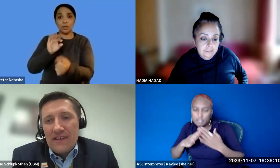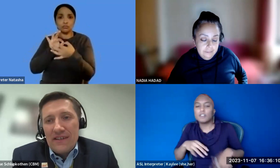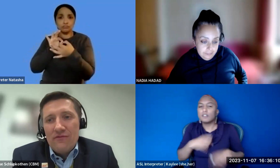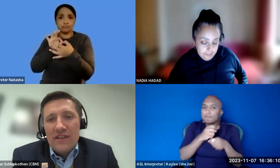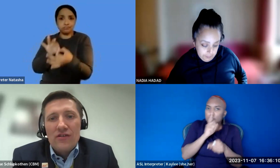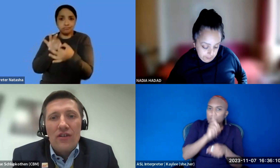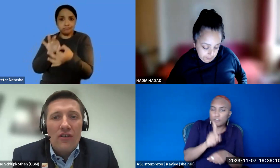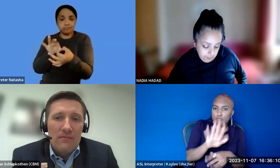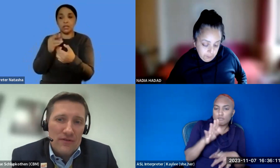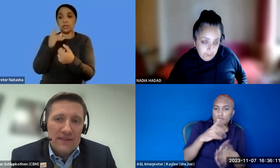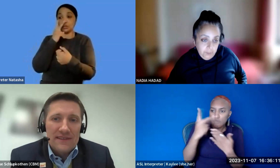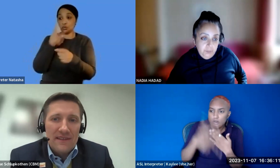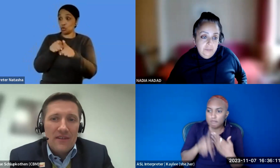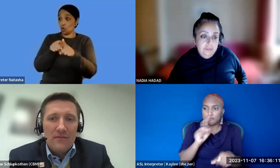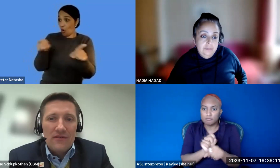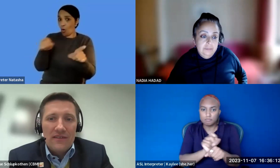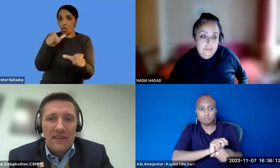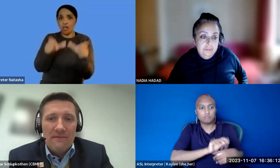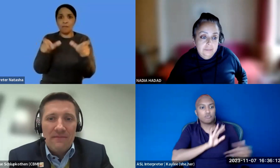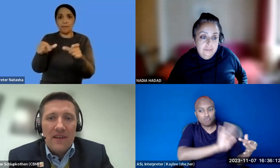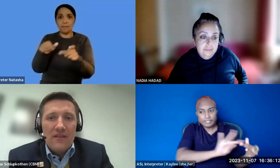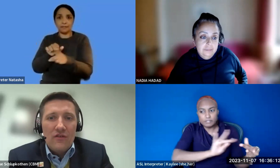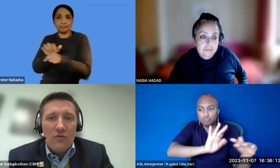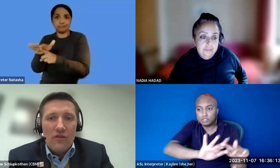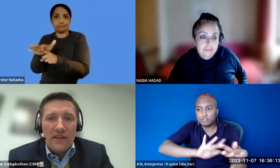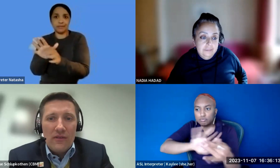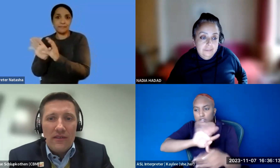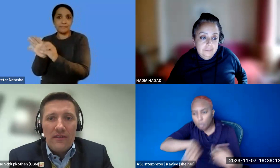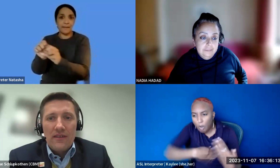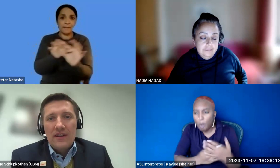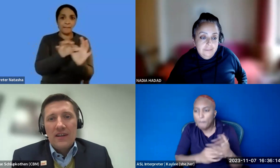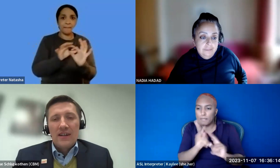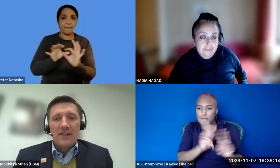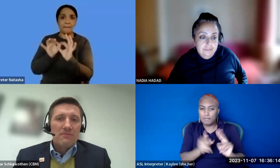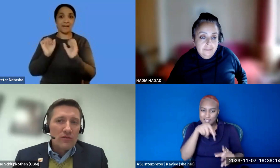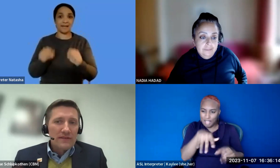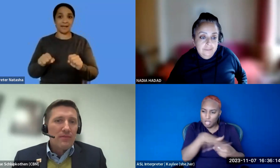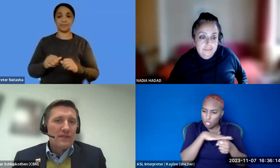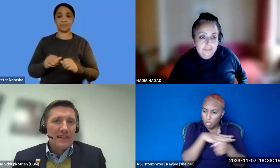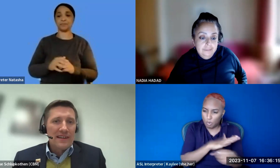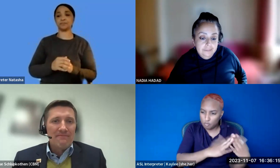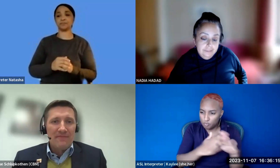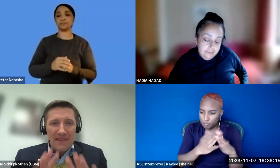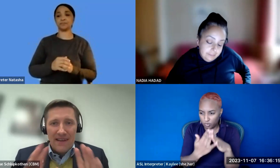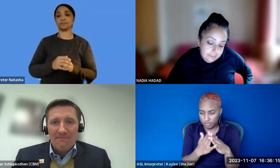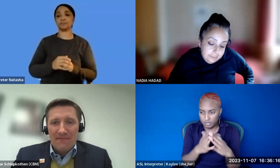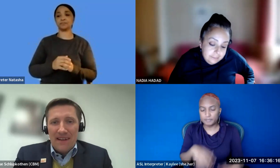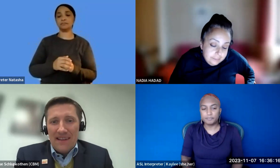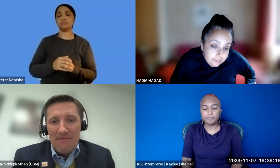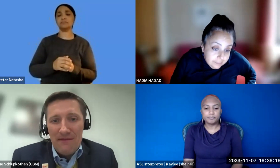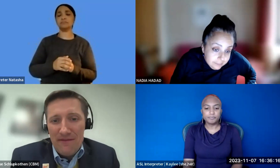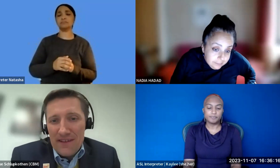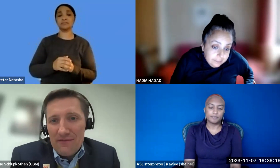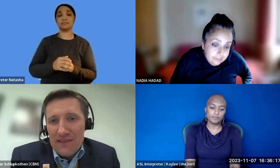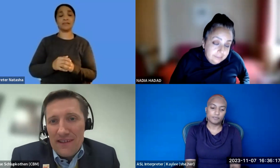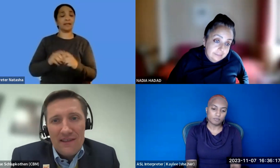all persons in the community you are working with. Most importantly, let me finish with that,